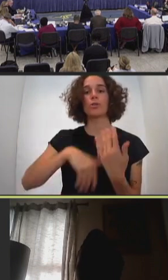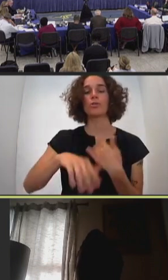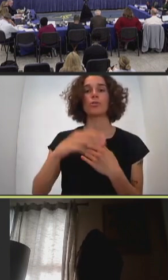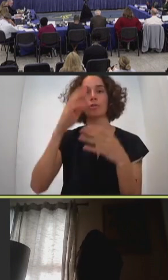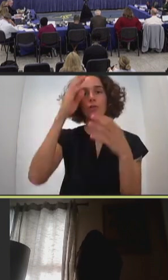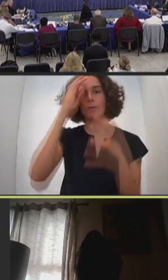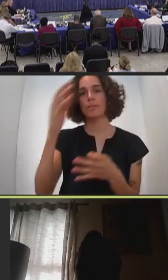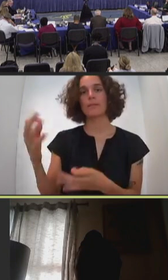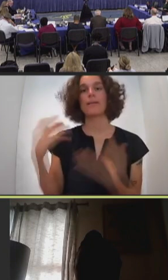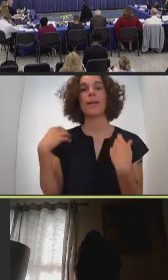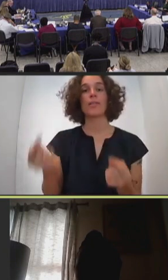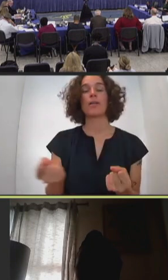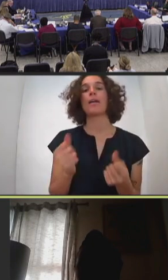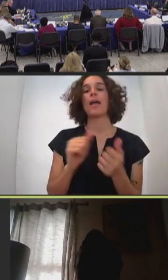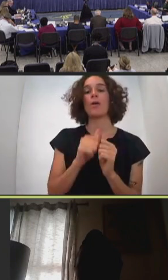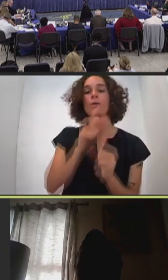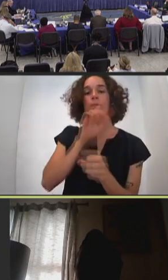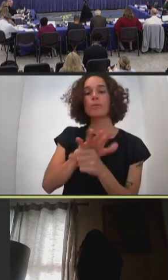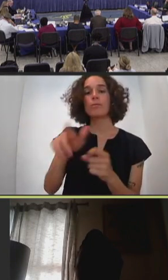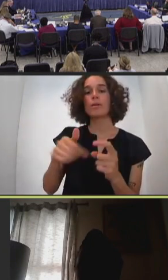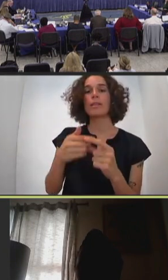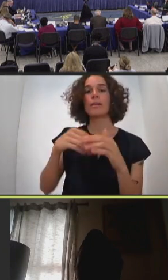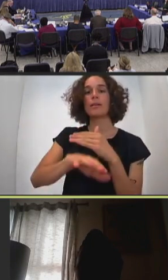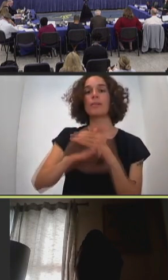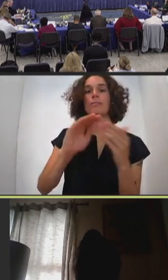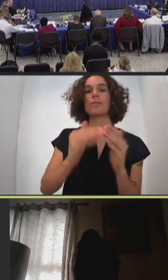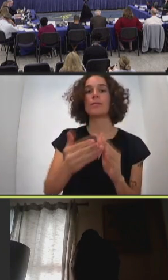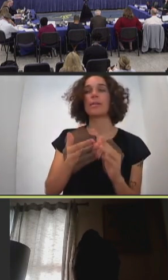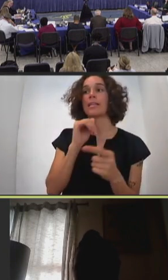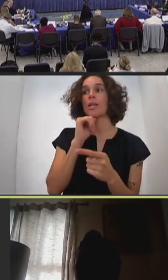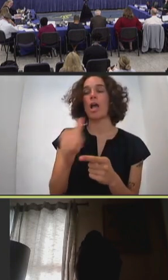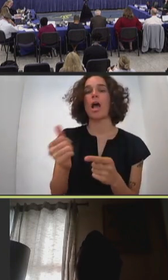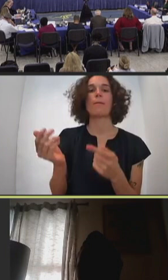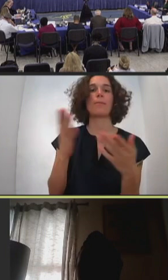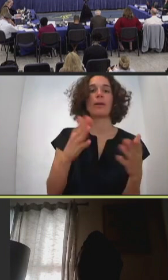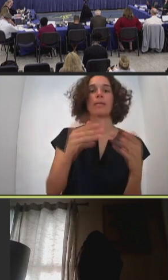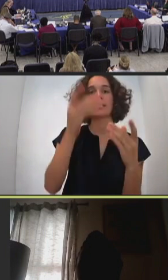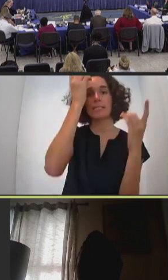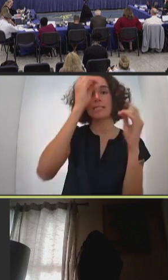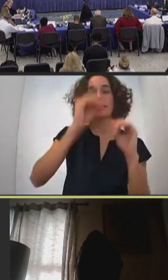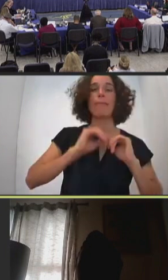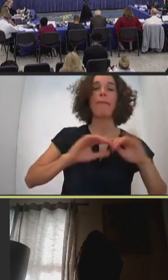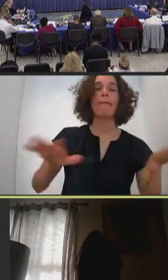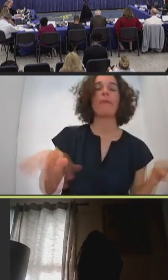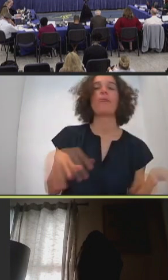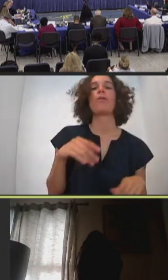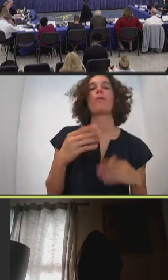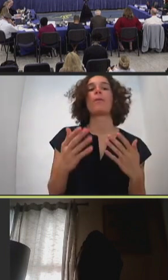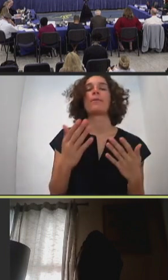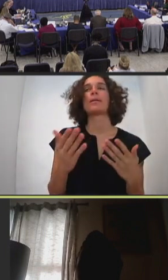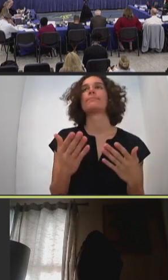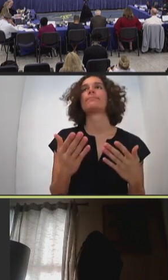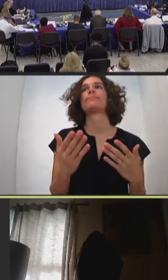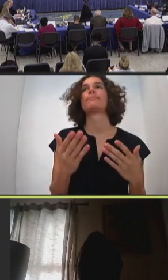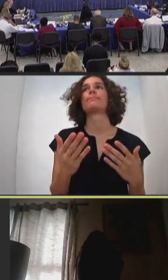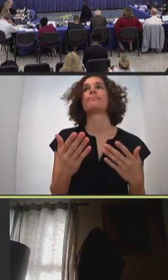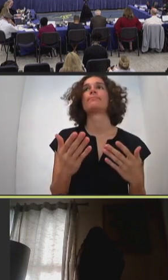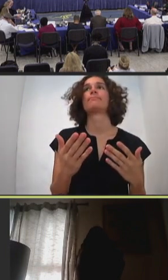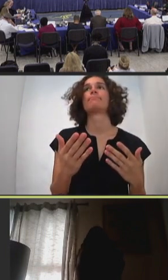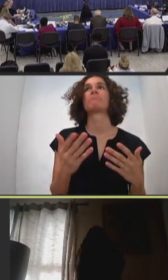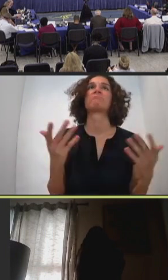that when they get in the communities, they don't bring disease or even deteriorate within